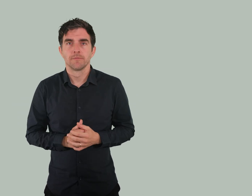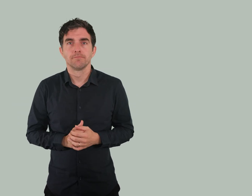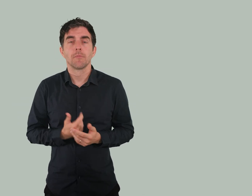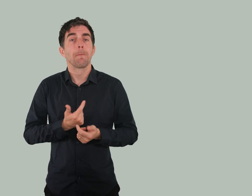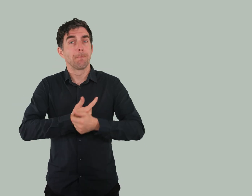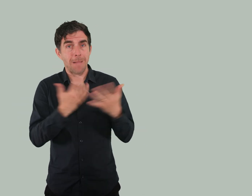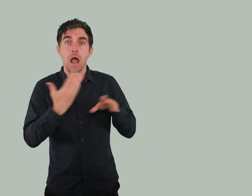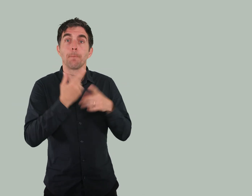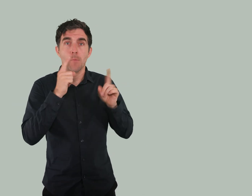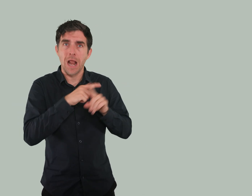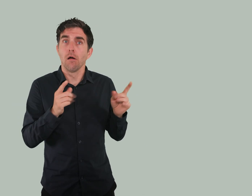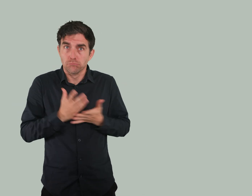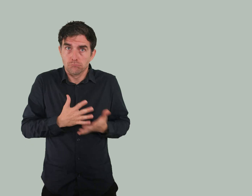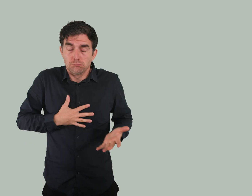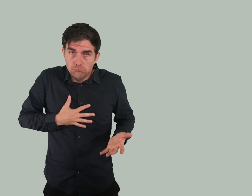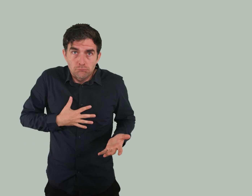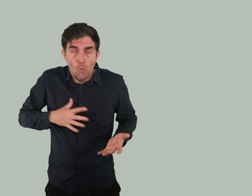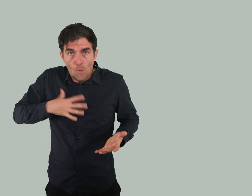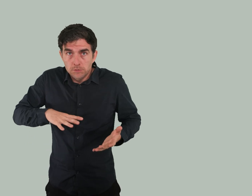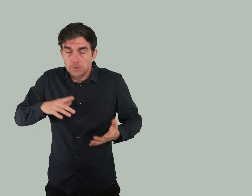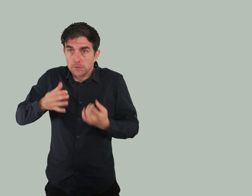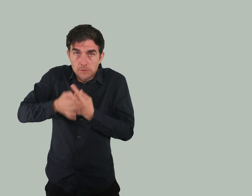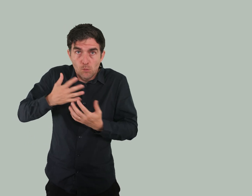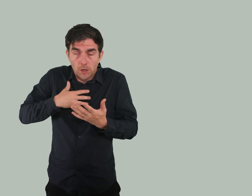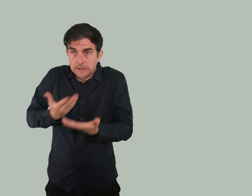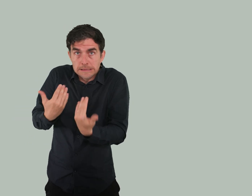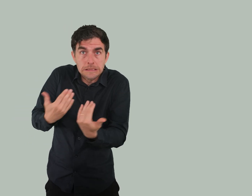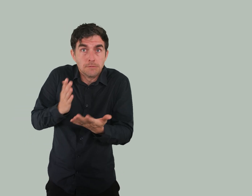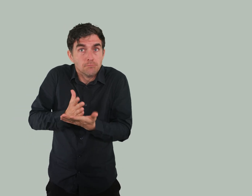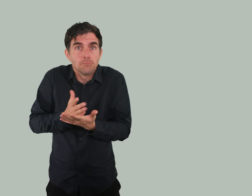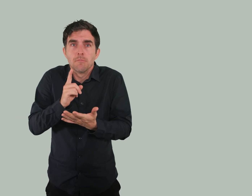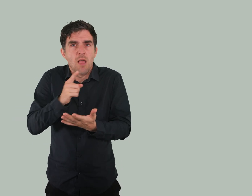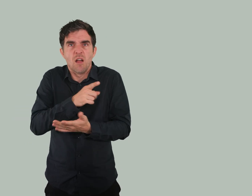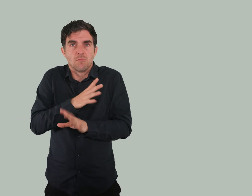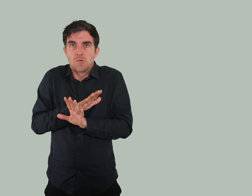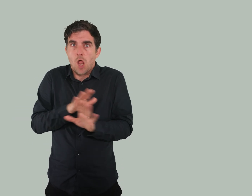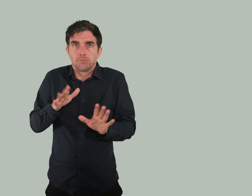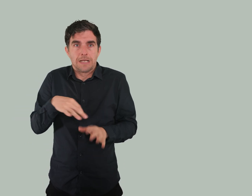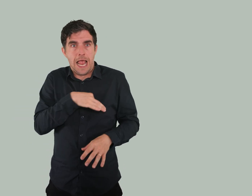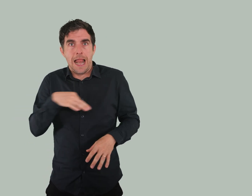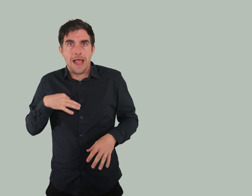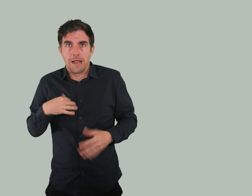Many employers are sympathetic. But they are not clinical services, and many do not feel equipped